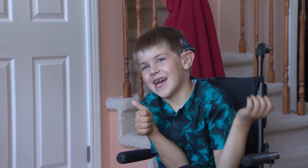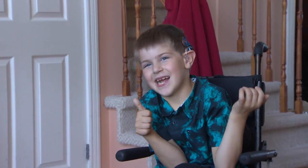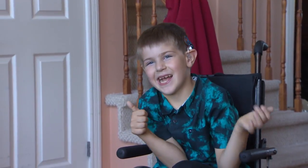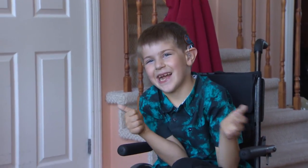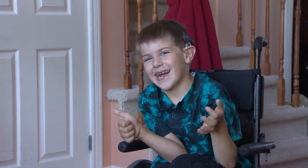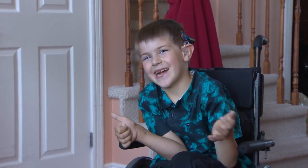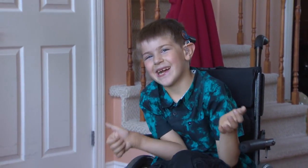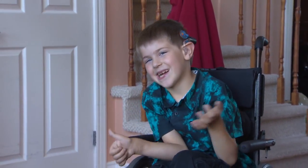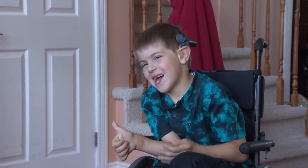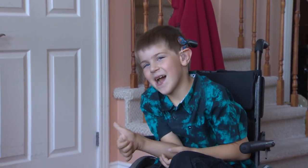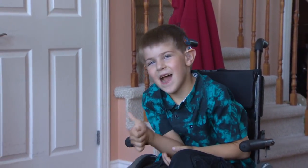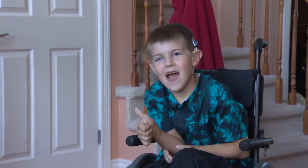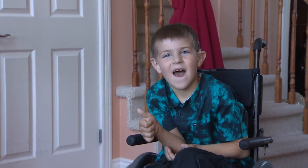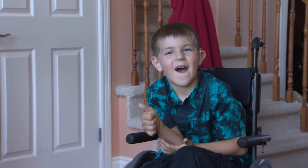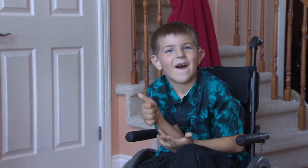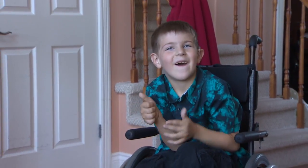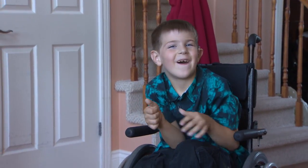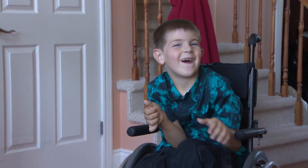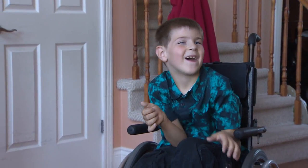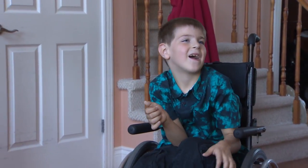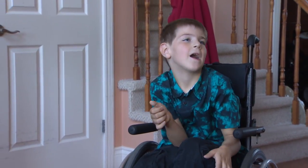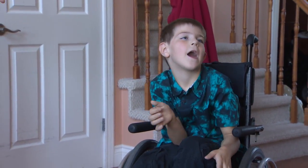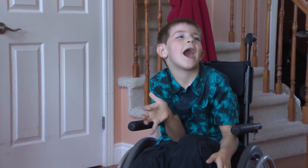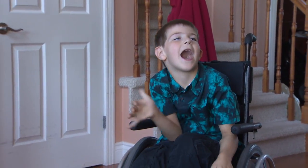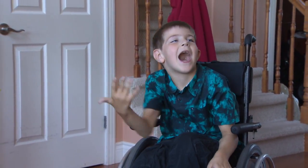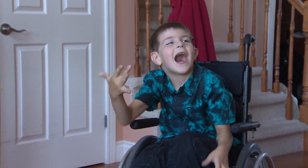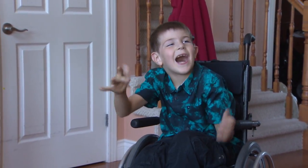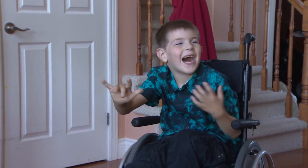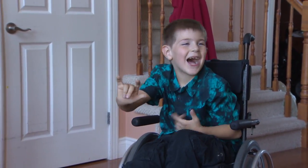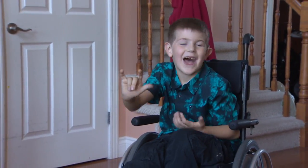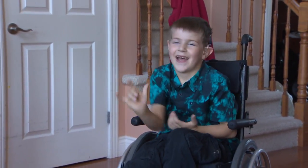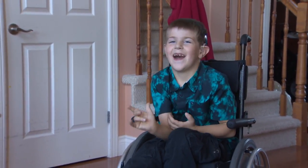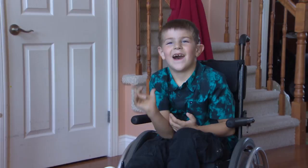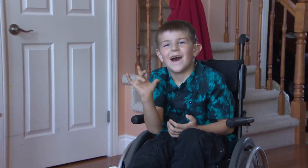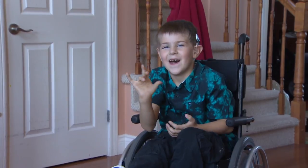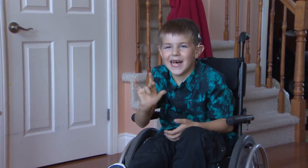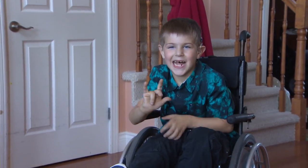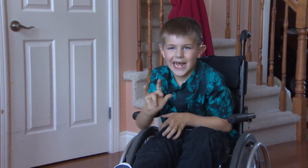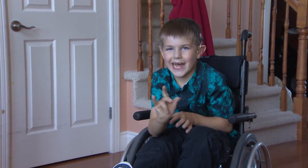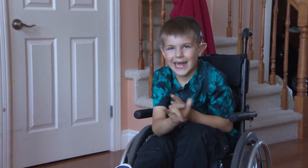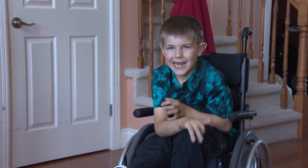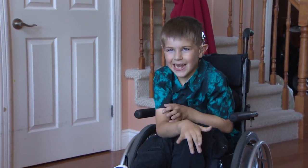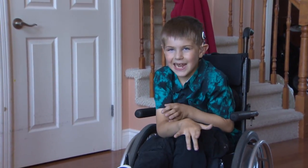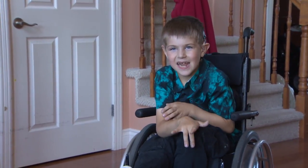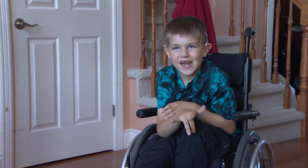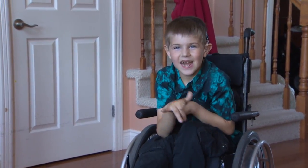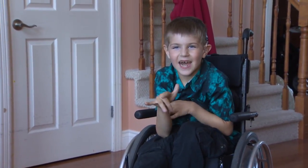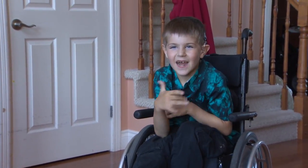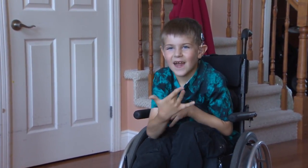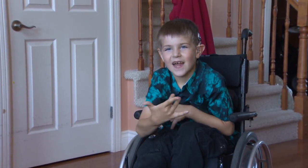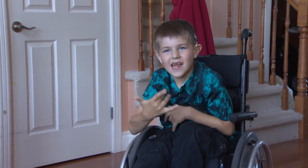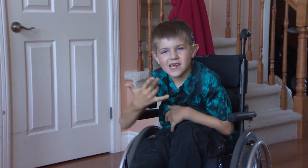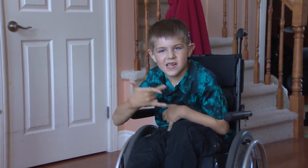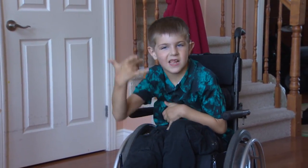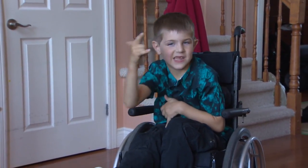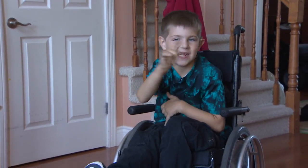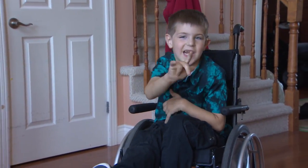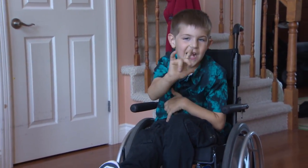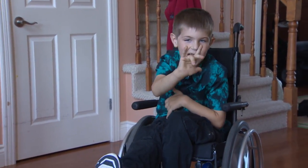the biggest one right now is in his grade one classroom. Carter communicates through ASL, American Sign Language.